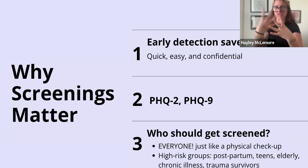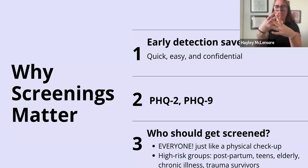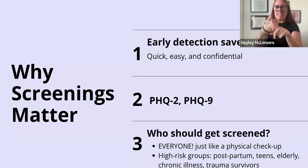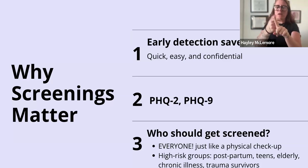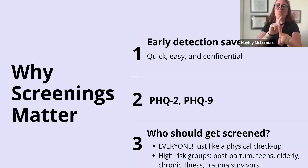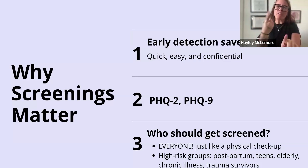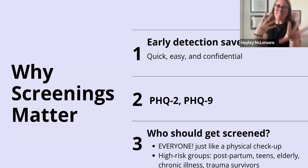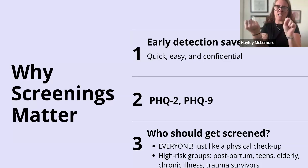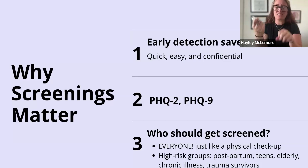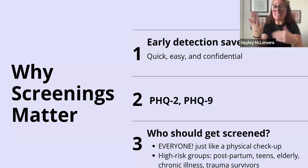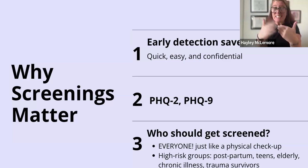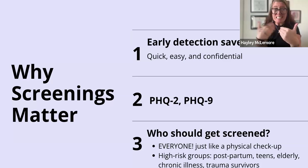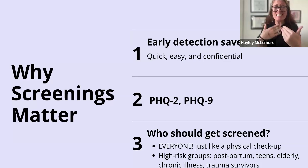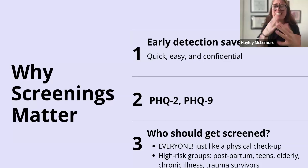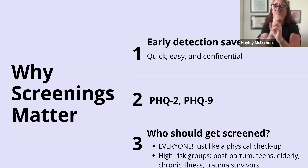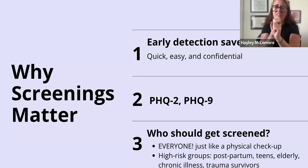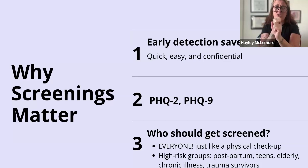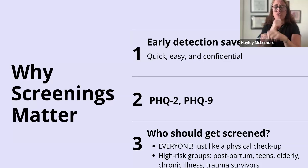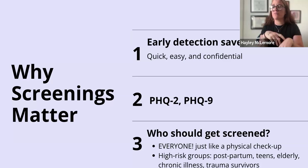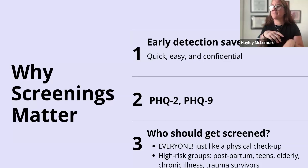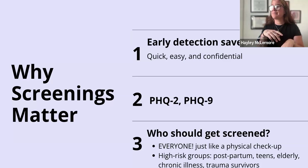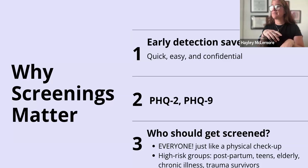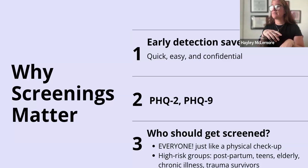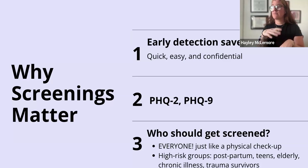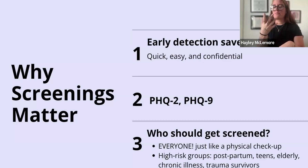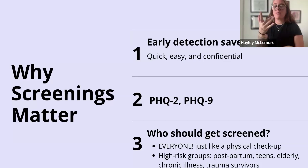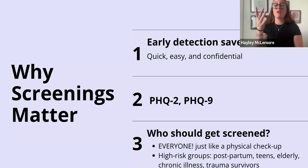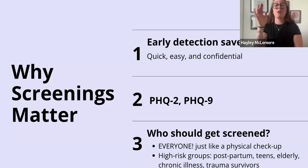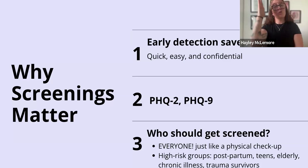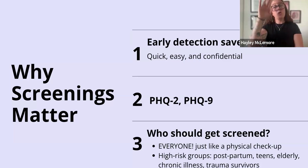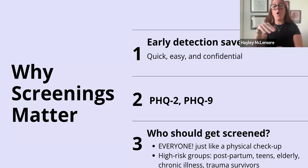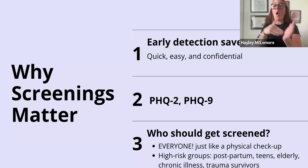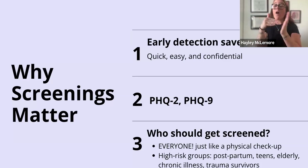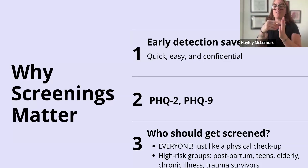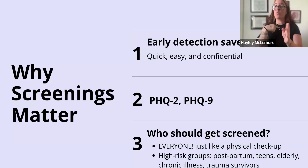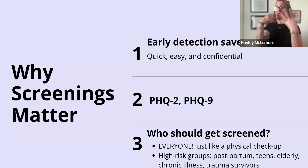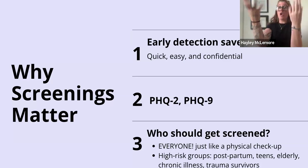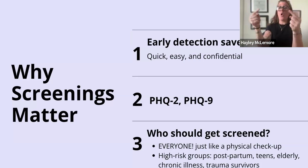And it's something that is very fast once it's screened, and it's highly confidential, as well.